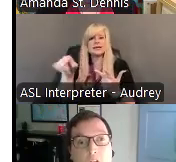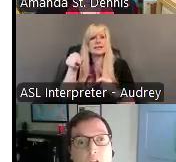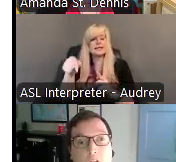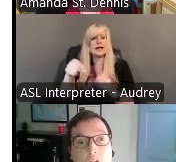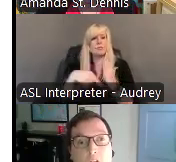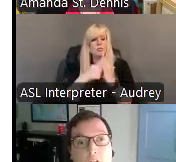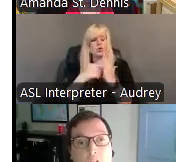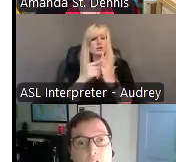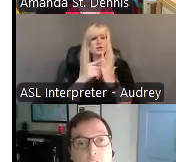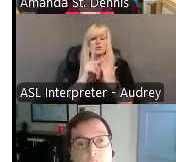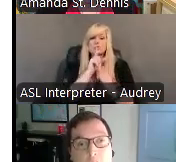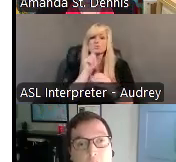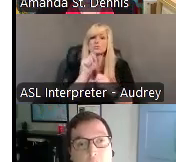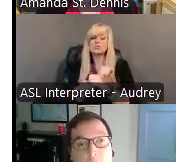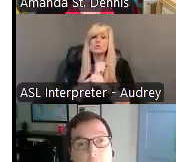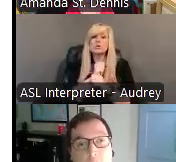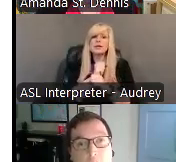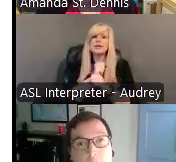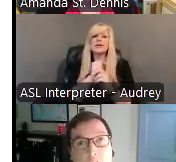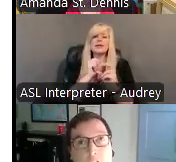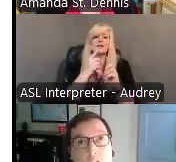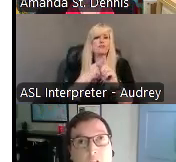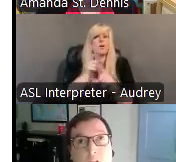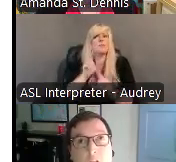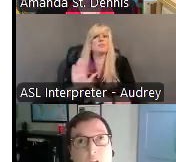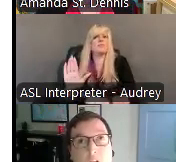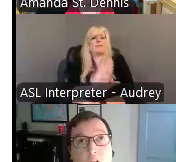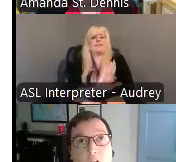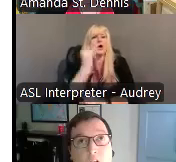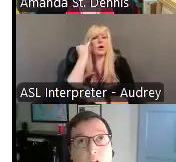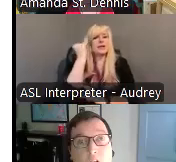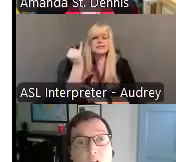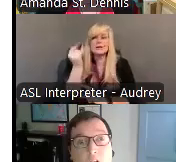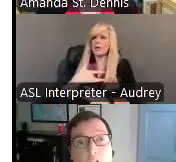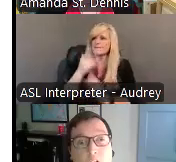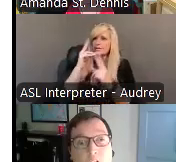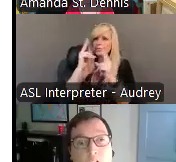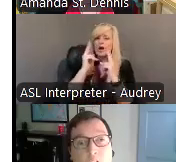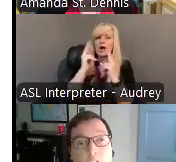was born out of their idea. I have to say it's been an honor for me to be invited to be a part